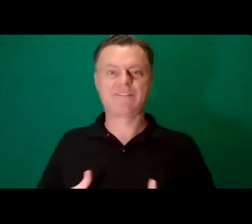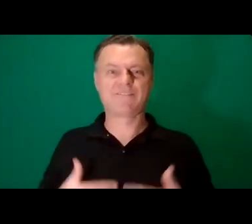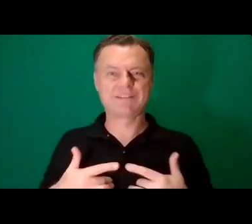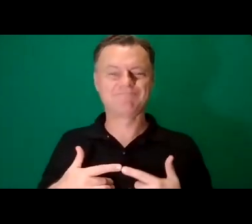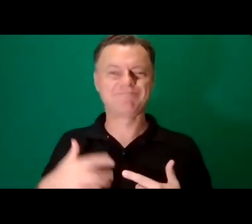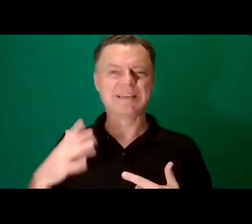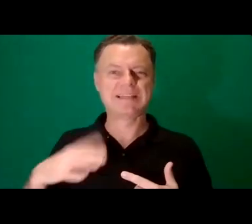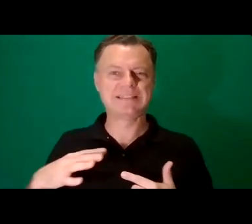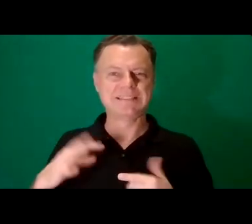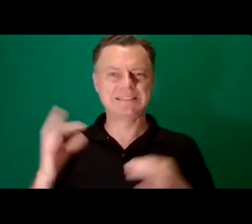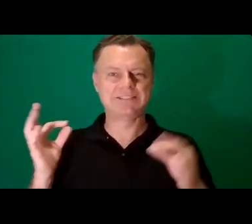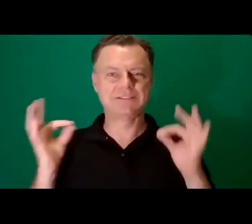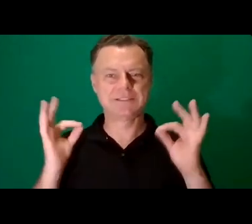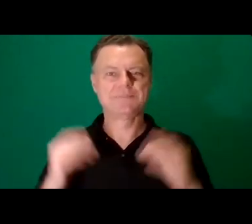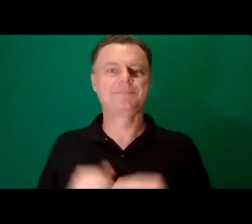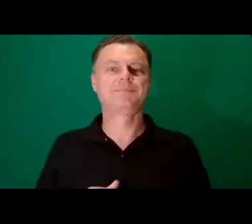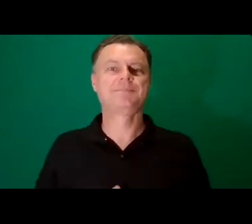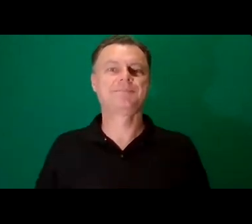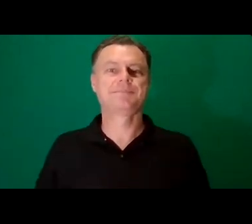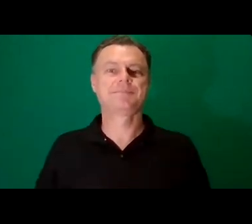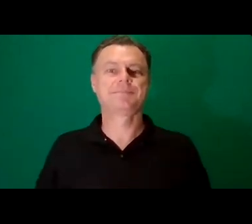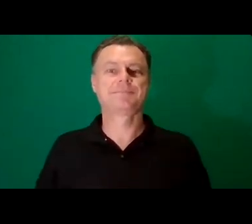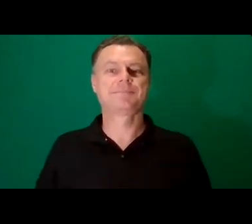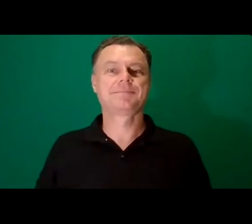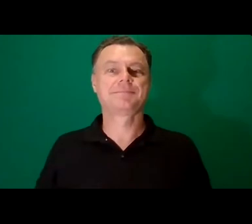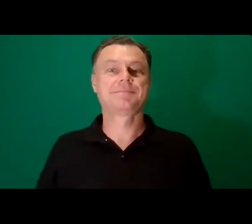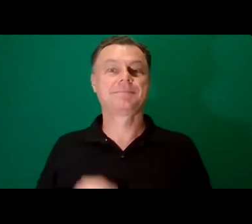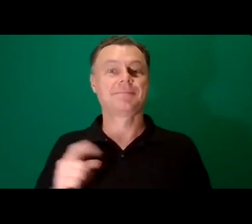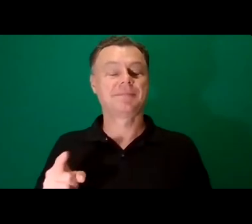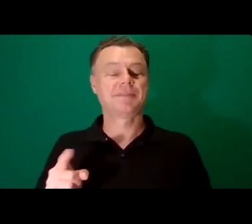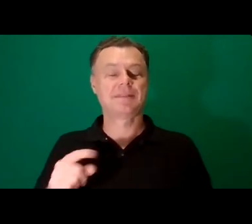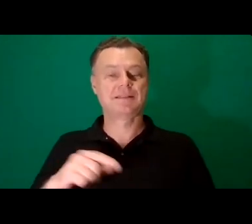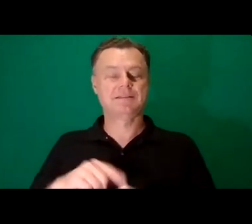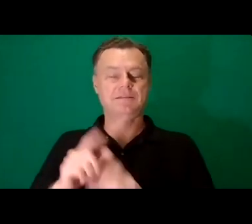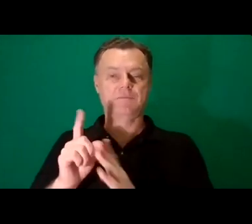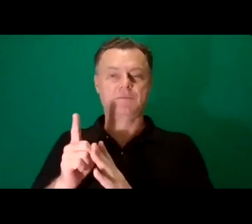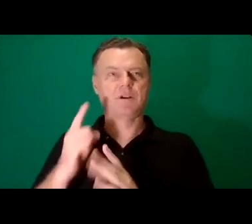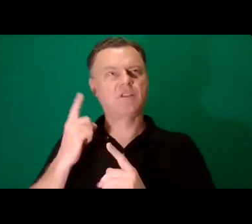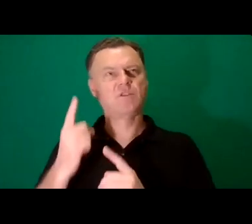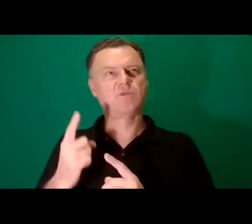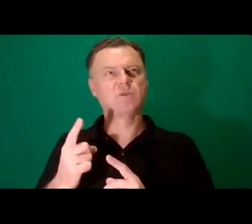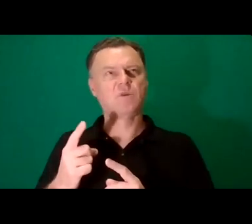needed them and in that moment, I was like "well, how could I be doing this project